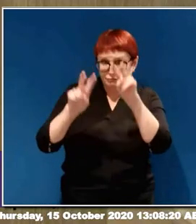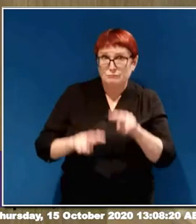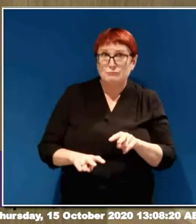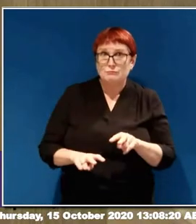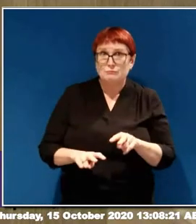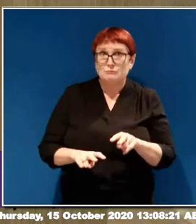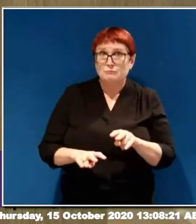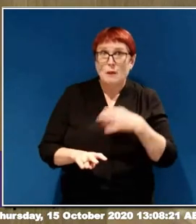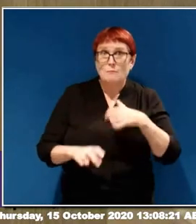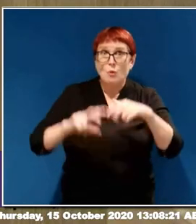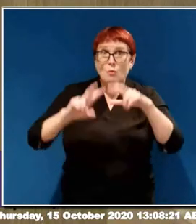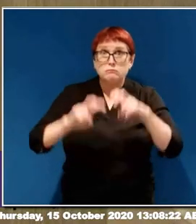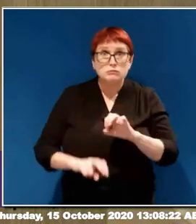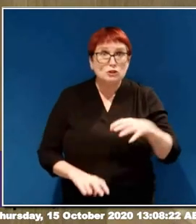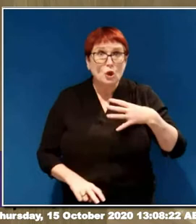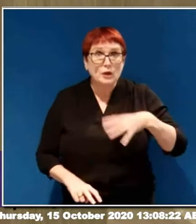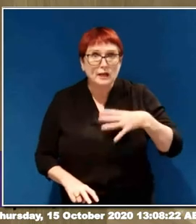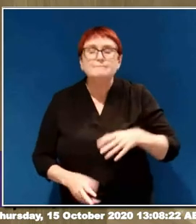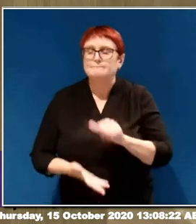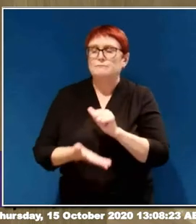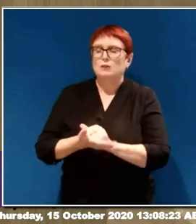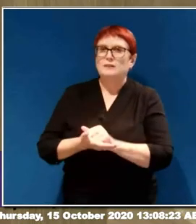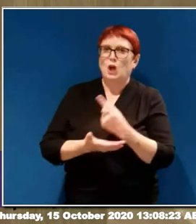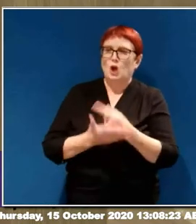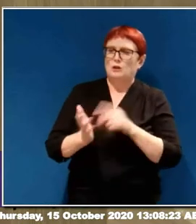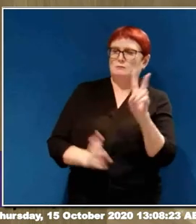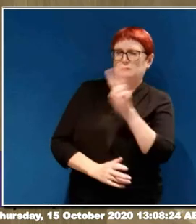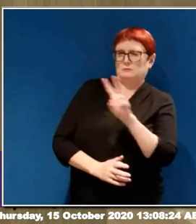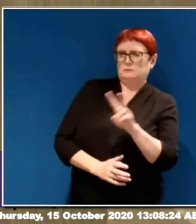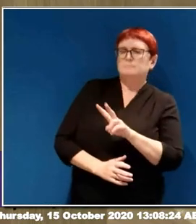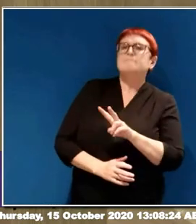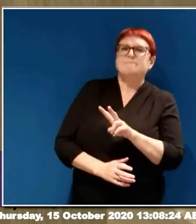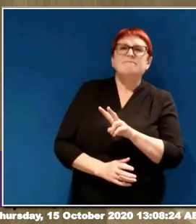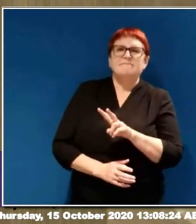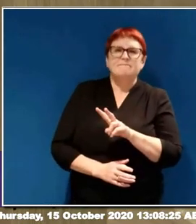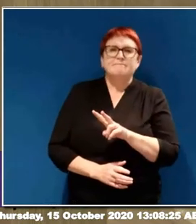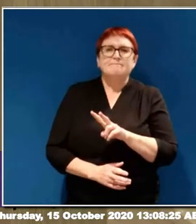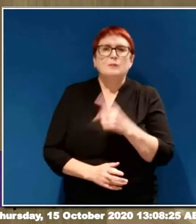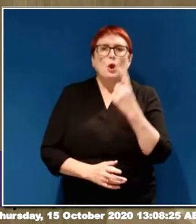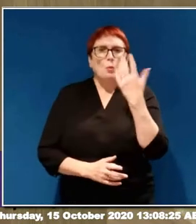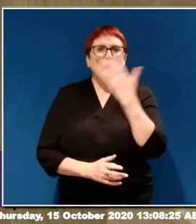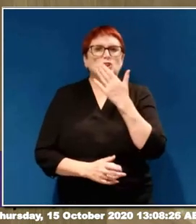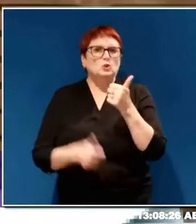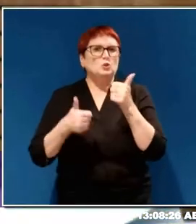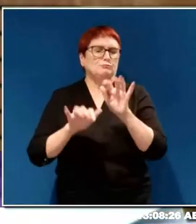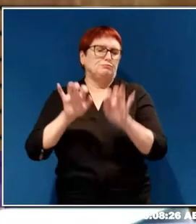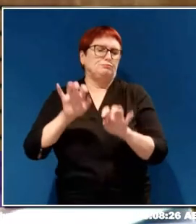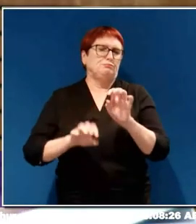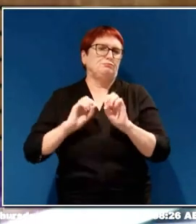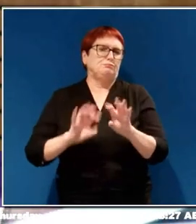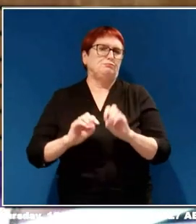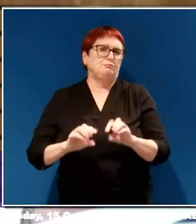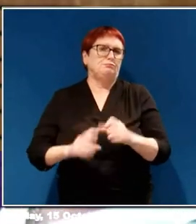No, that's correct. They record very well on OneSchool. Right, thank you very much.